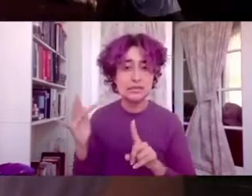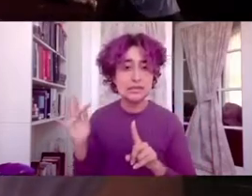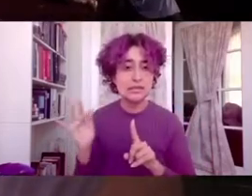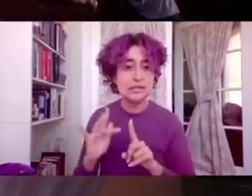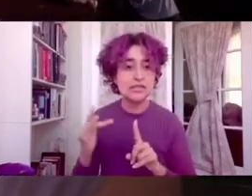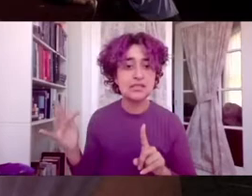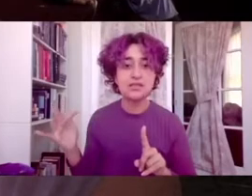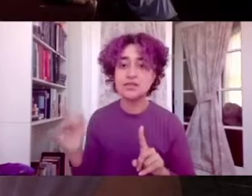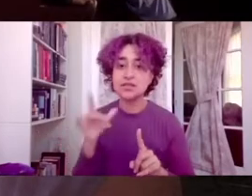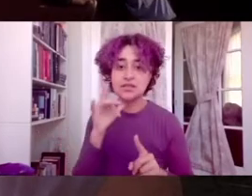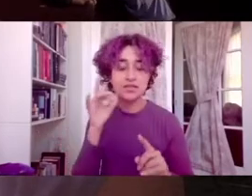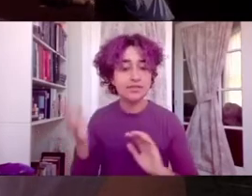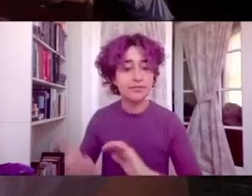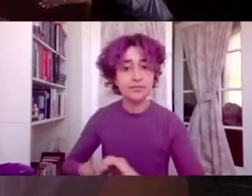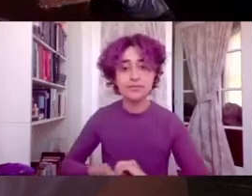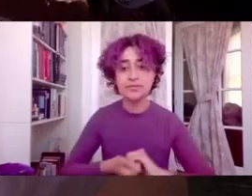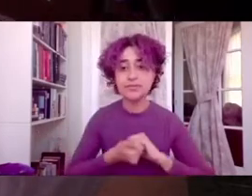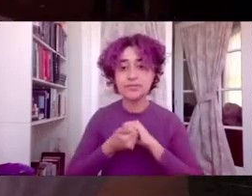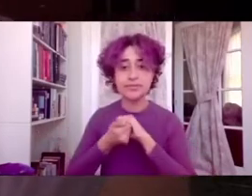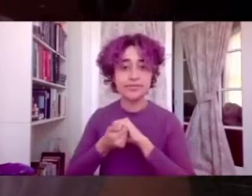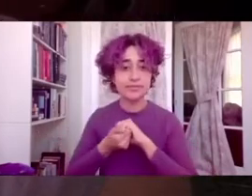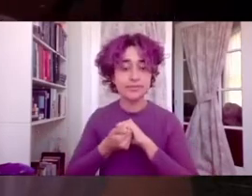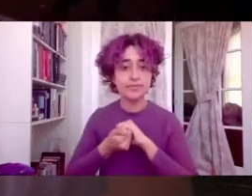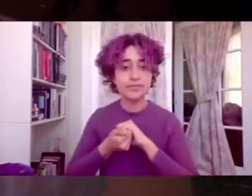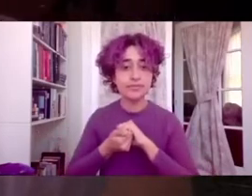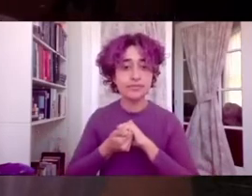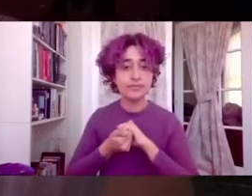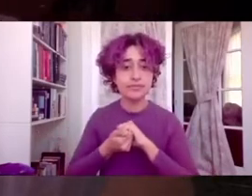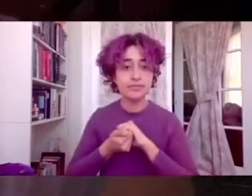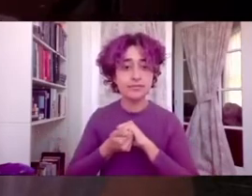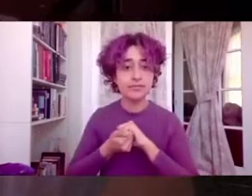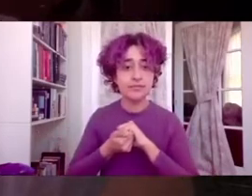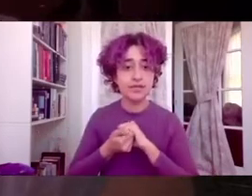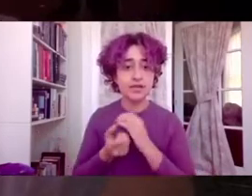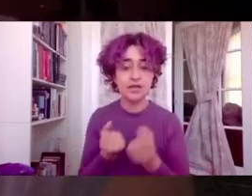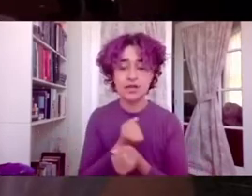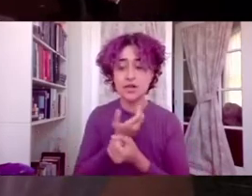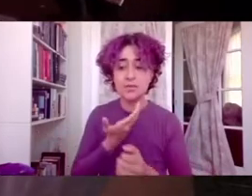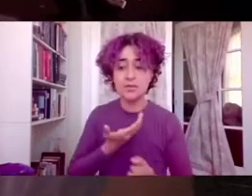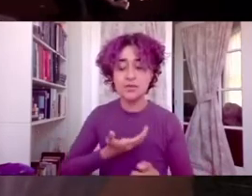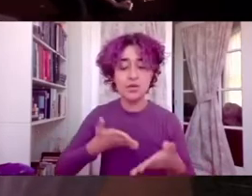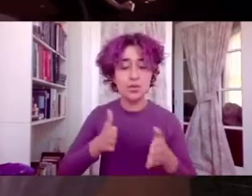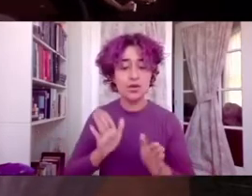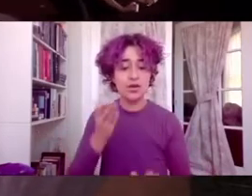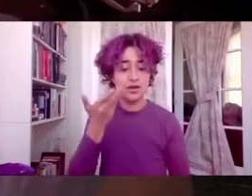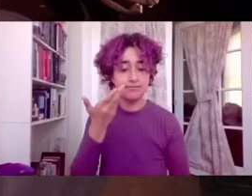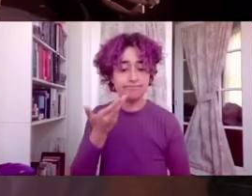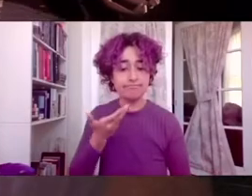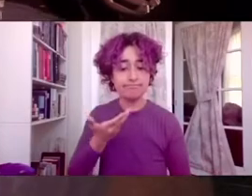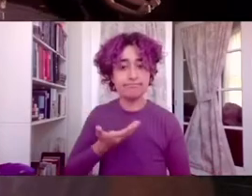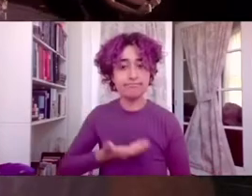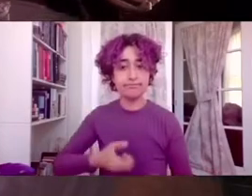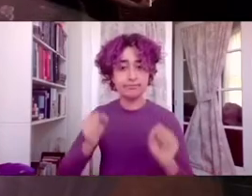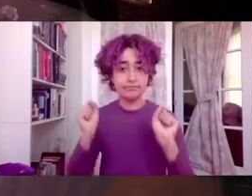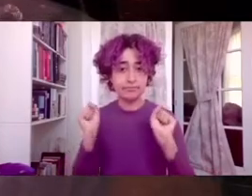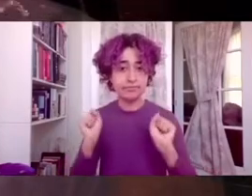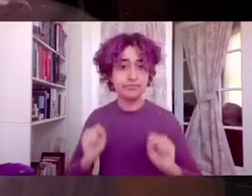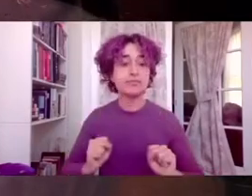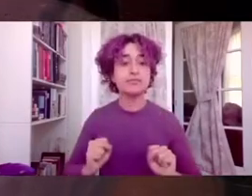Just take my hand Love me the way I am